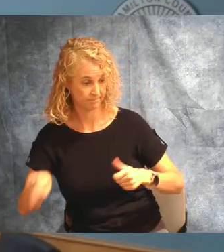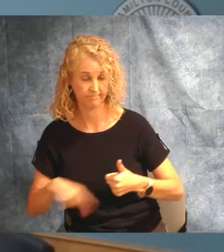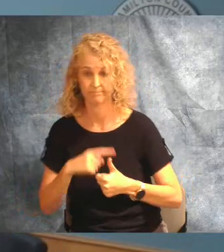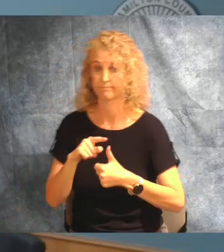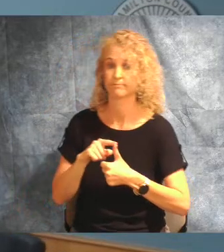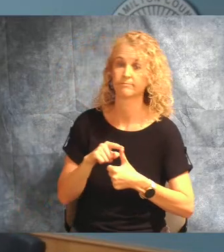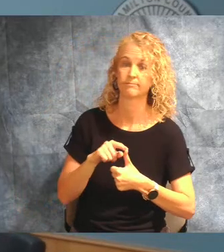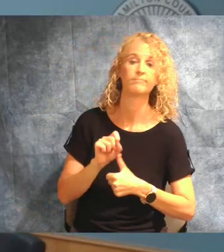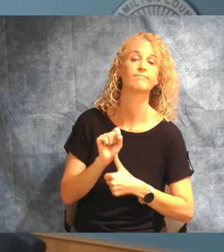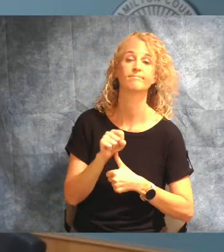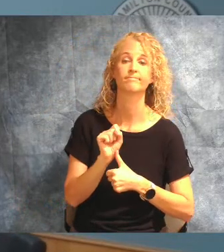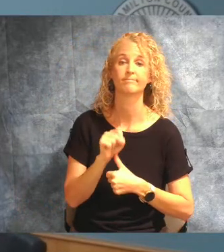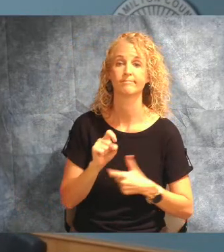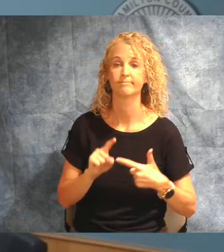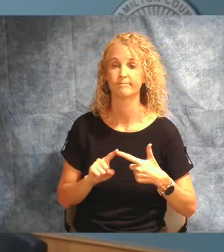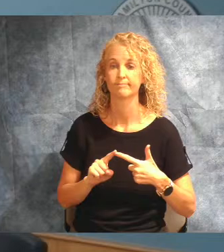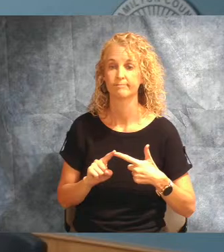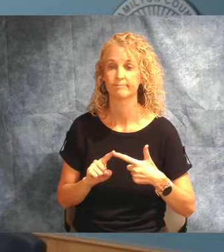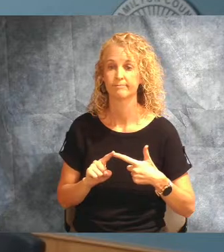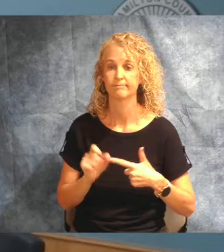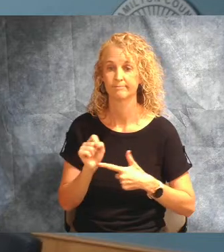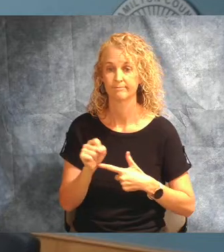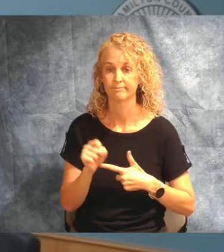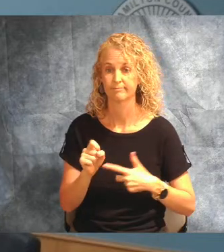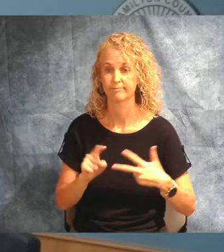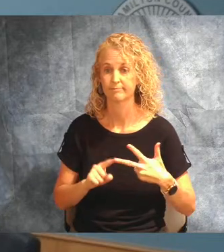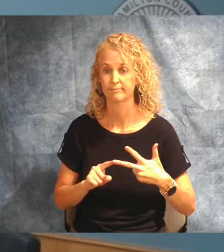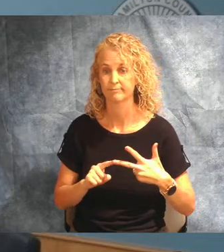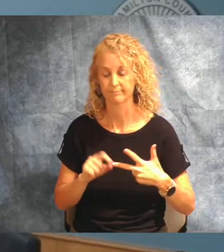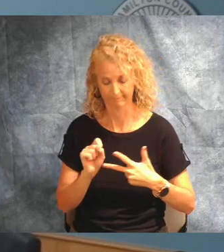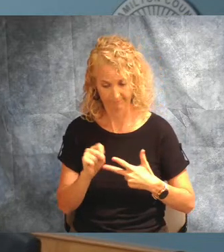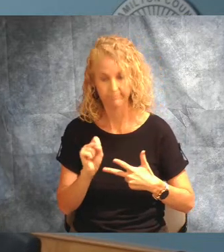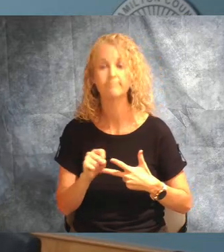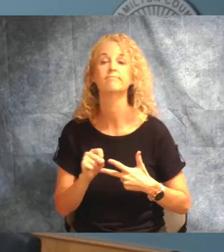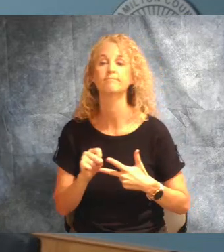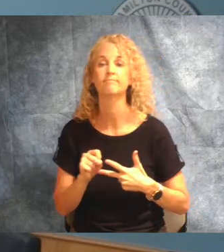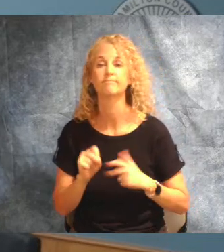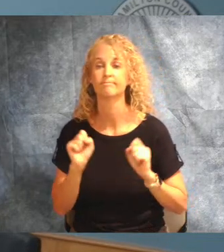Commissioner Summerow Dumas. Yes. Commissioner Reece. Yes. Commissioner Driehaus. Yes. Thank you.